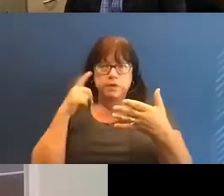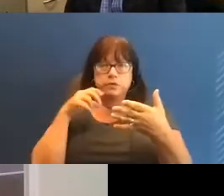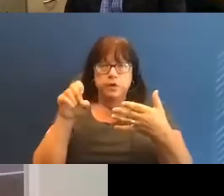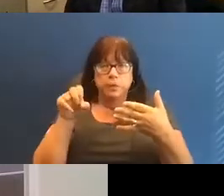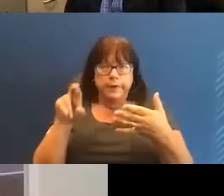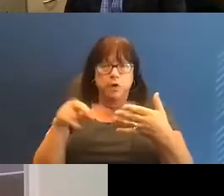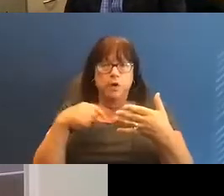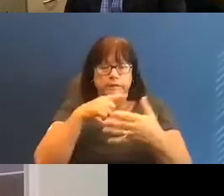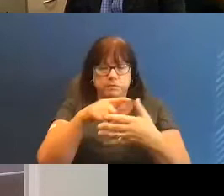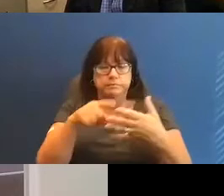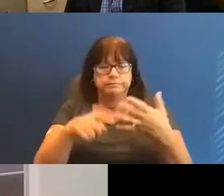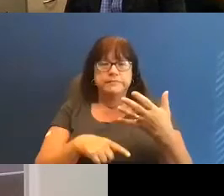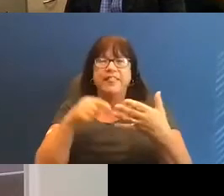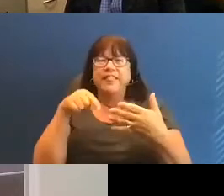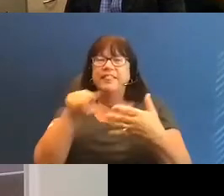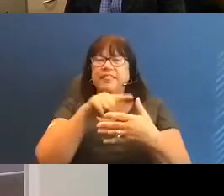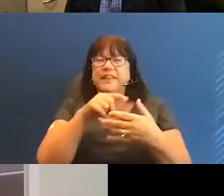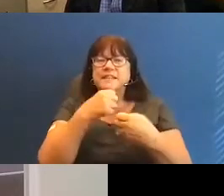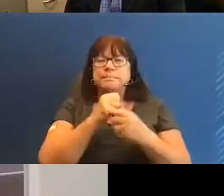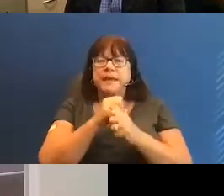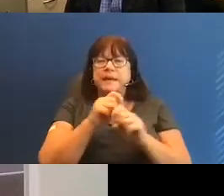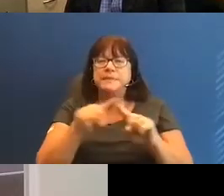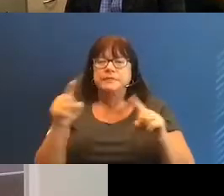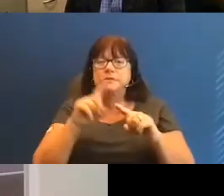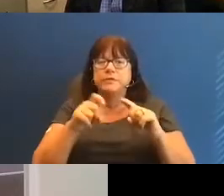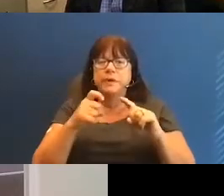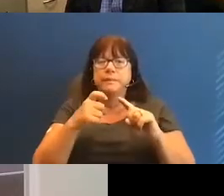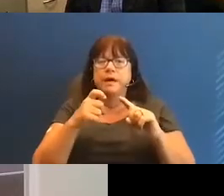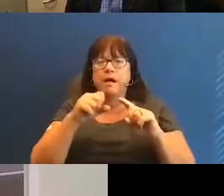these are what really make OER different from other types of educational content. Content which